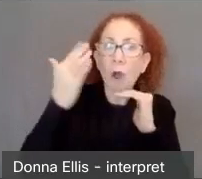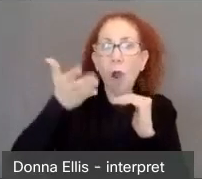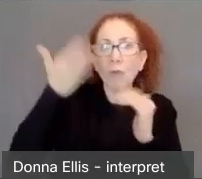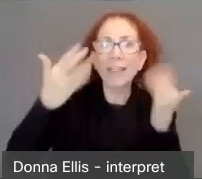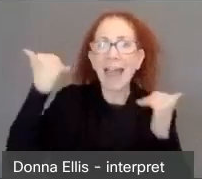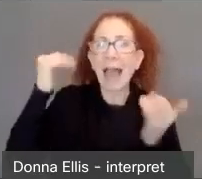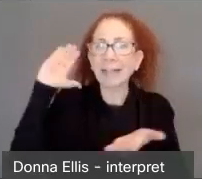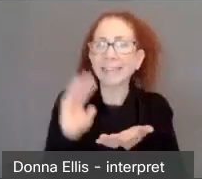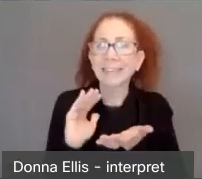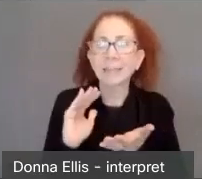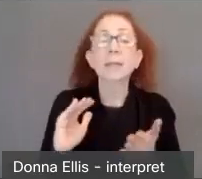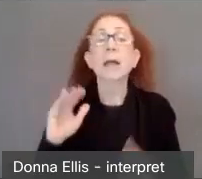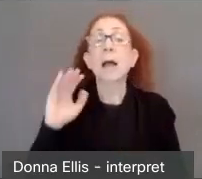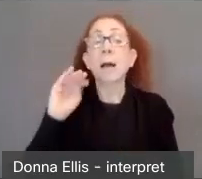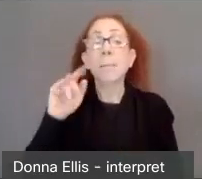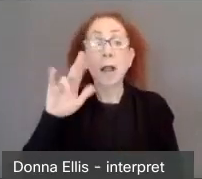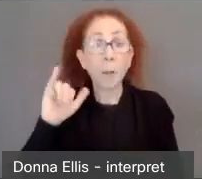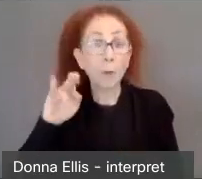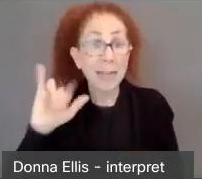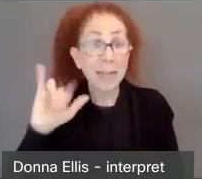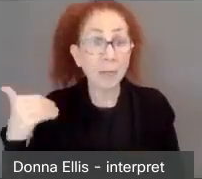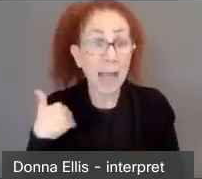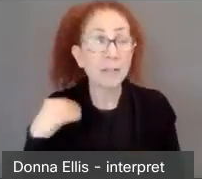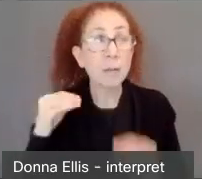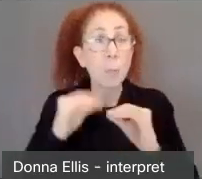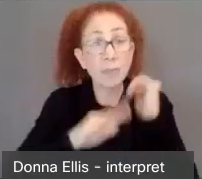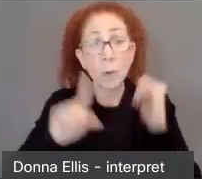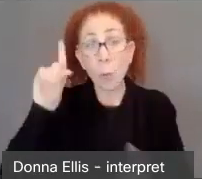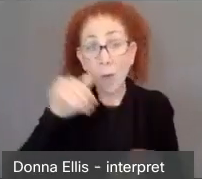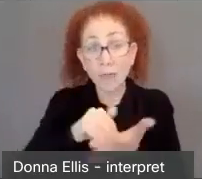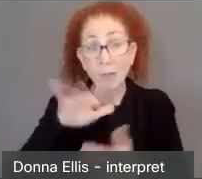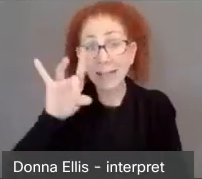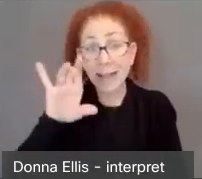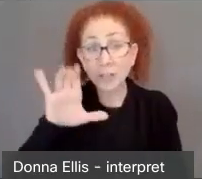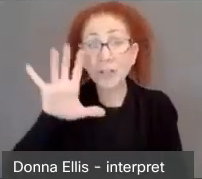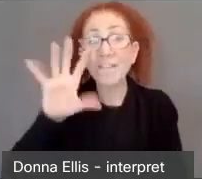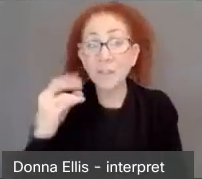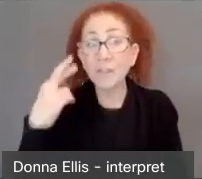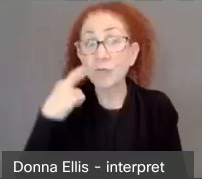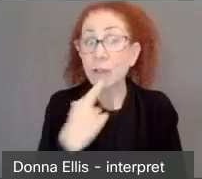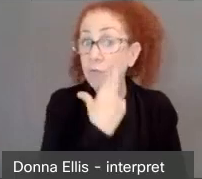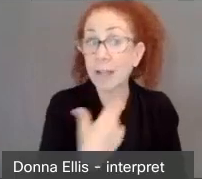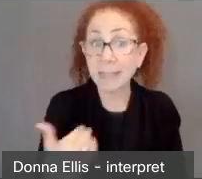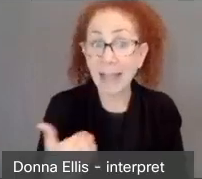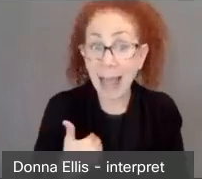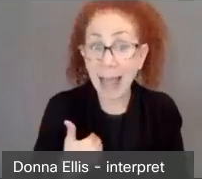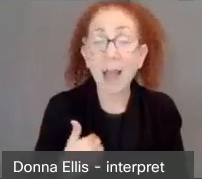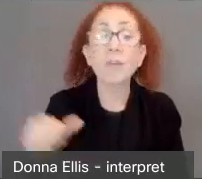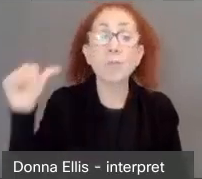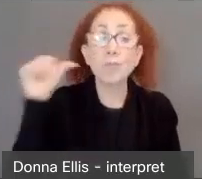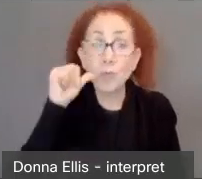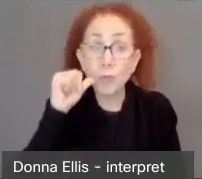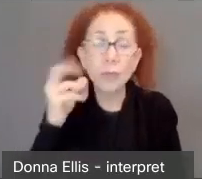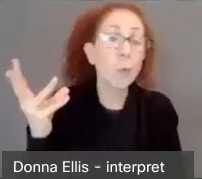Montgomery County has more than 1,850 restaurants, breweries, wineries, and distilleries.